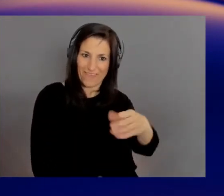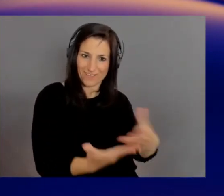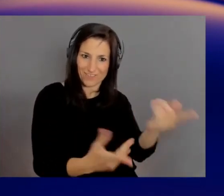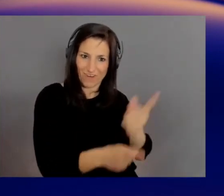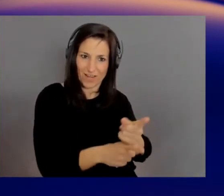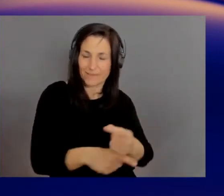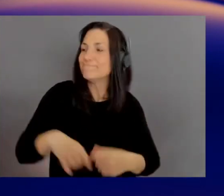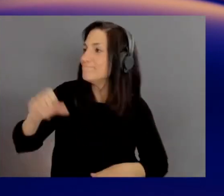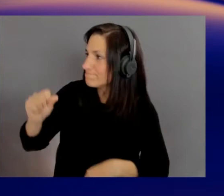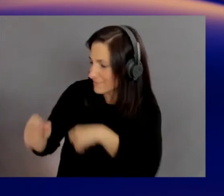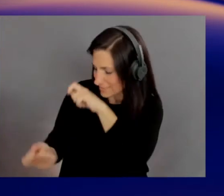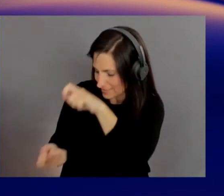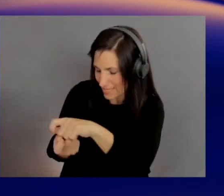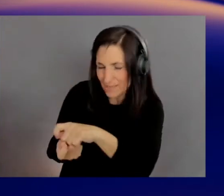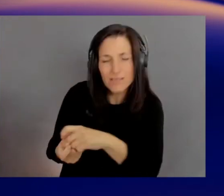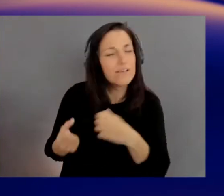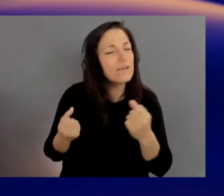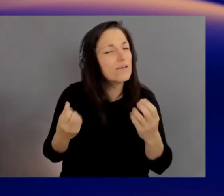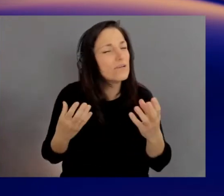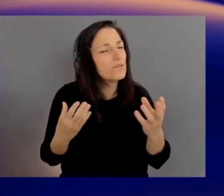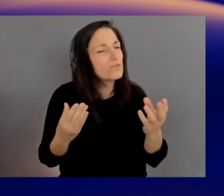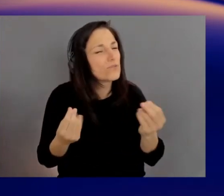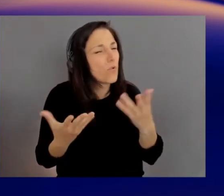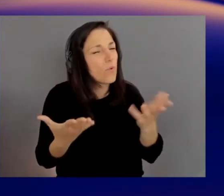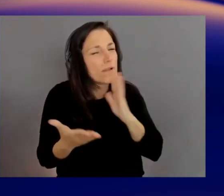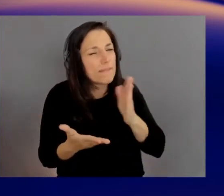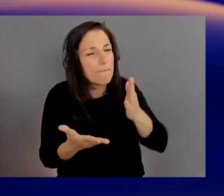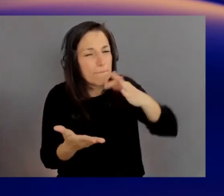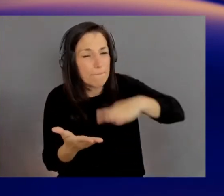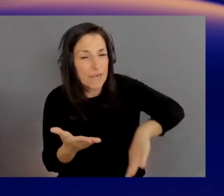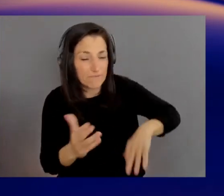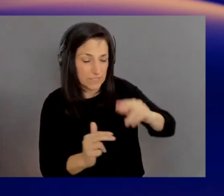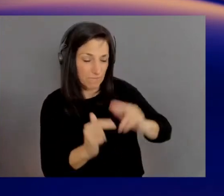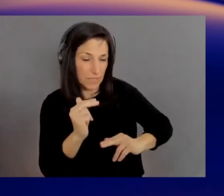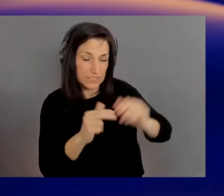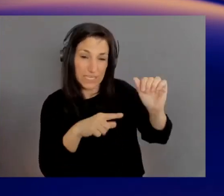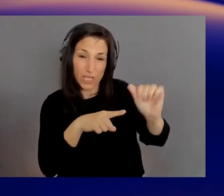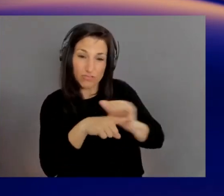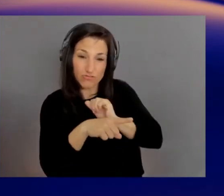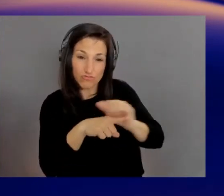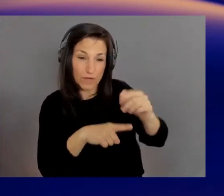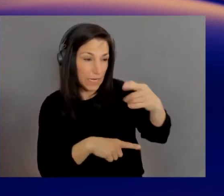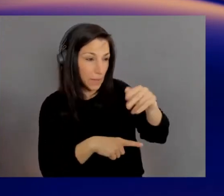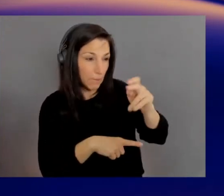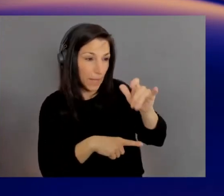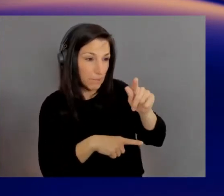around building a training pipeline? Sure, yeah. So Bobby kind of talked a little bit about like that